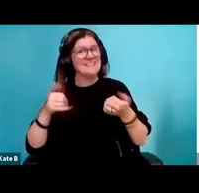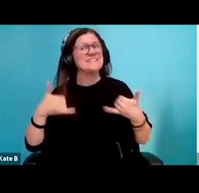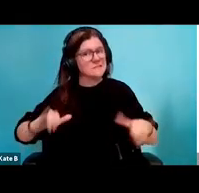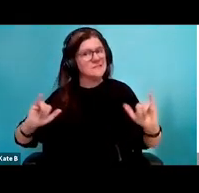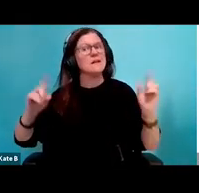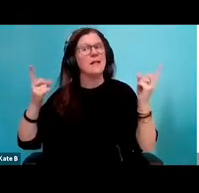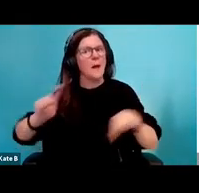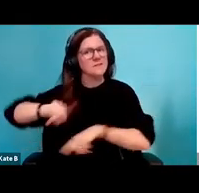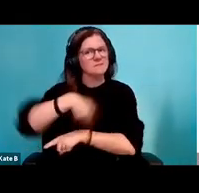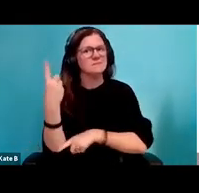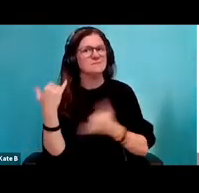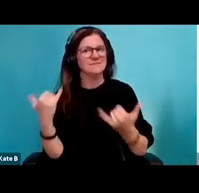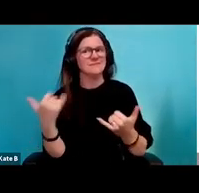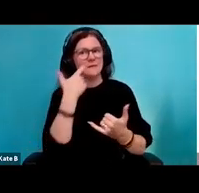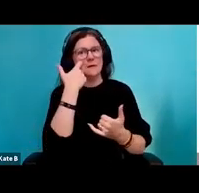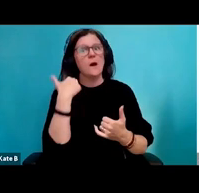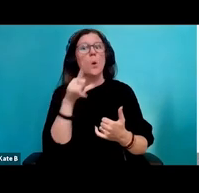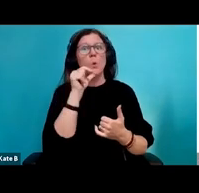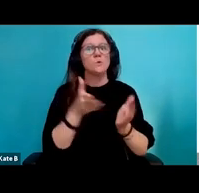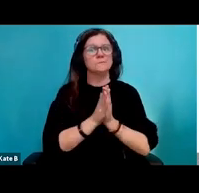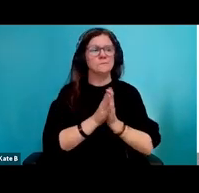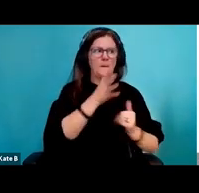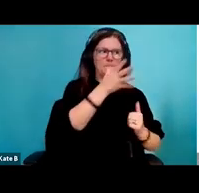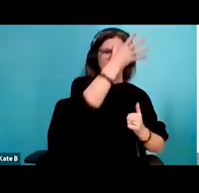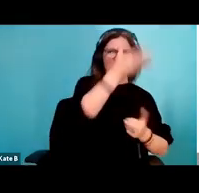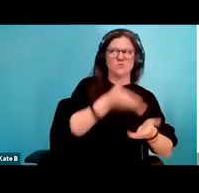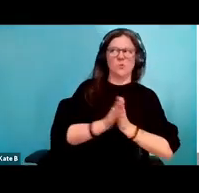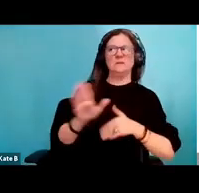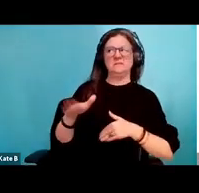typically done so at the request of disabled persons parents or guardians who believe that